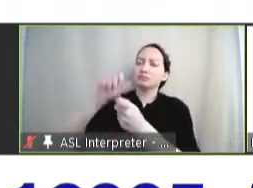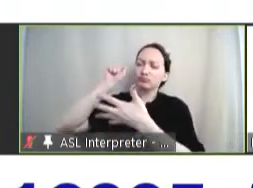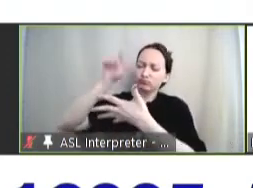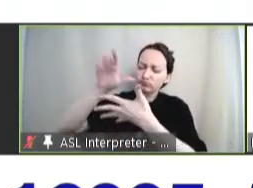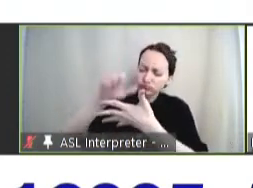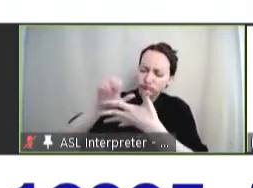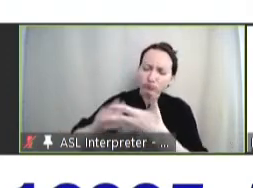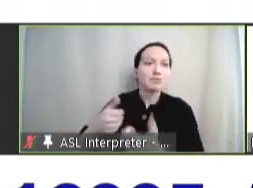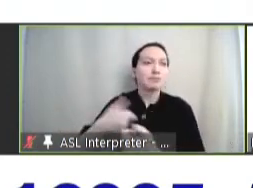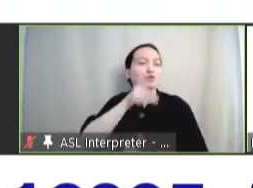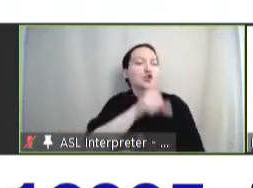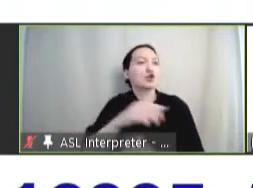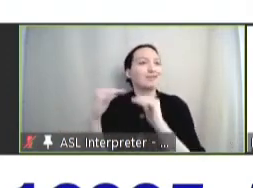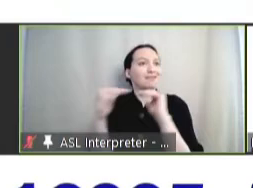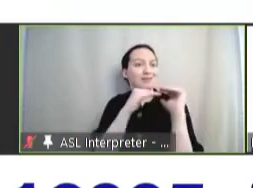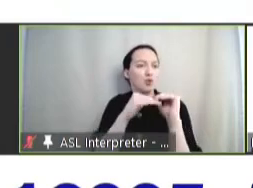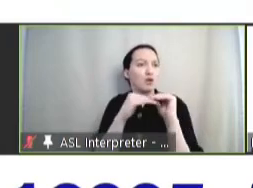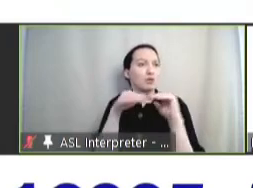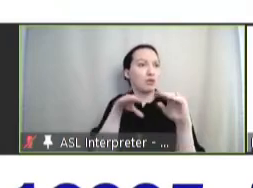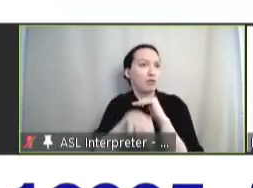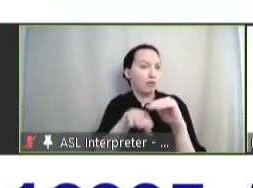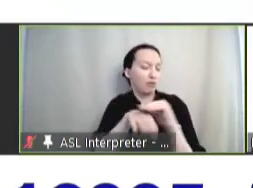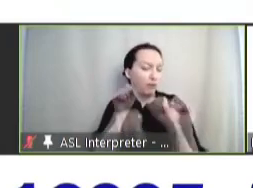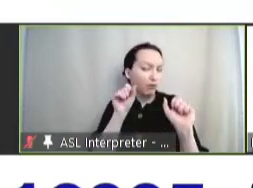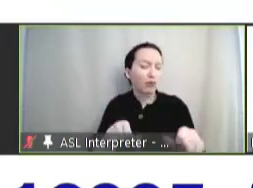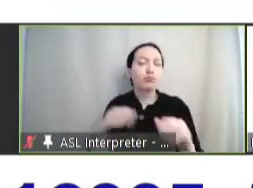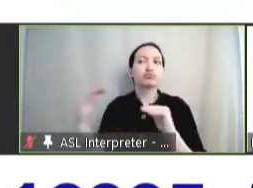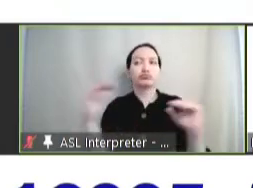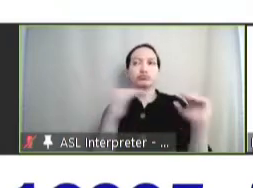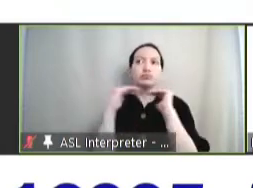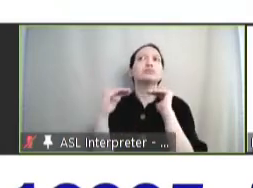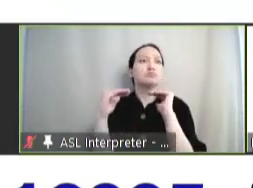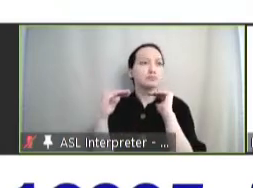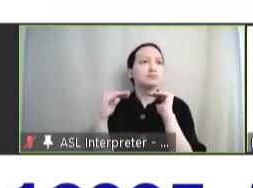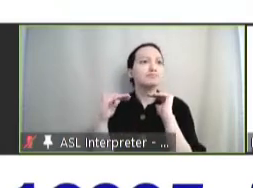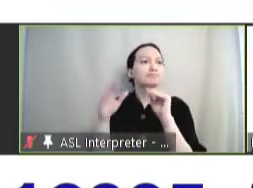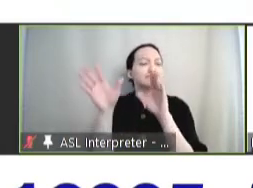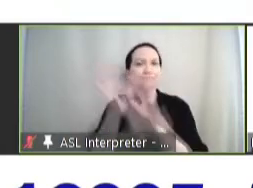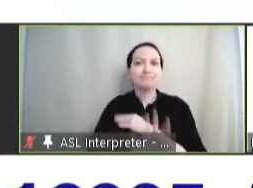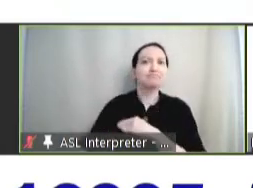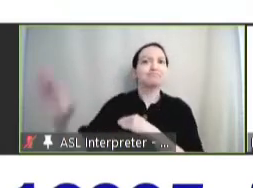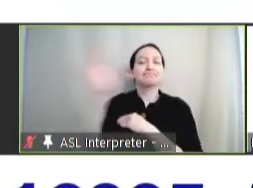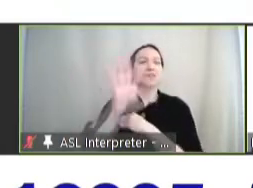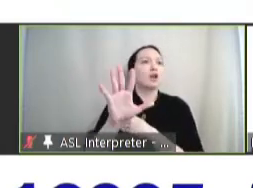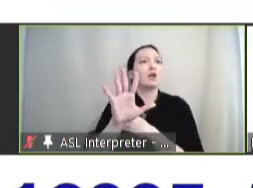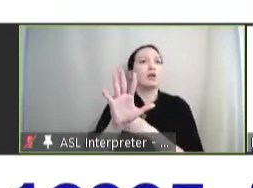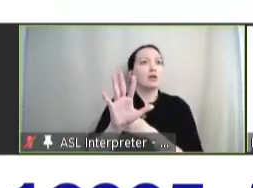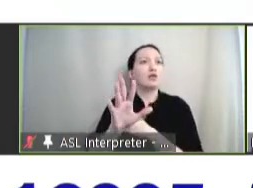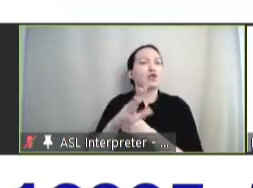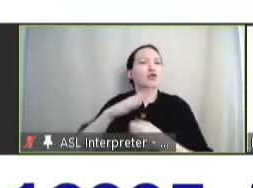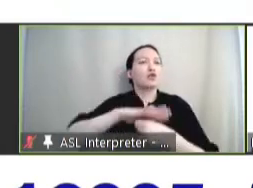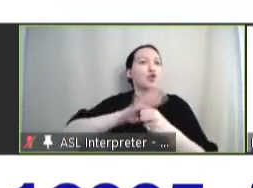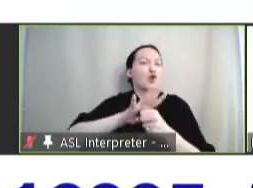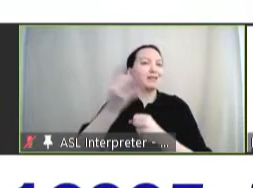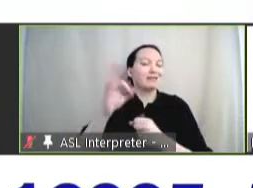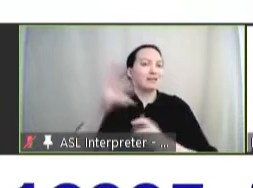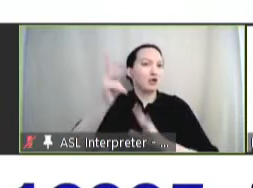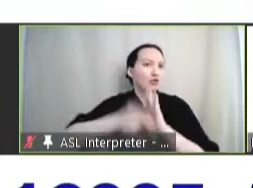that equal access is available throughout the COVID-19 vaccination programs. Next slide, please.